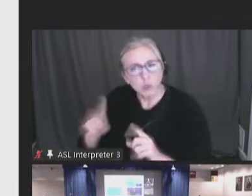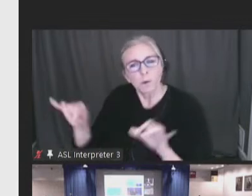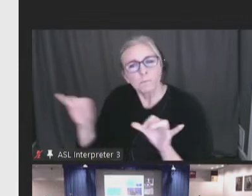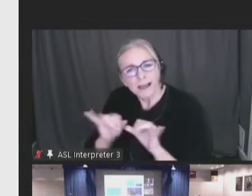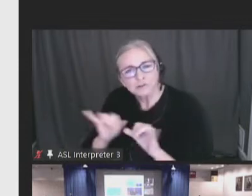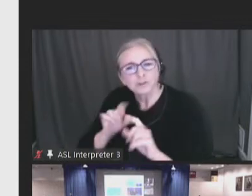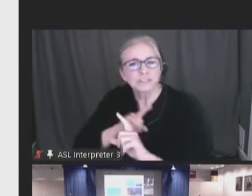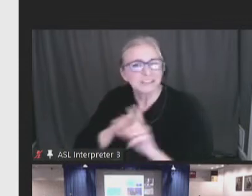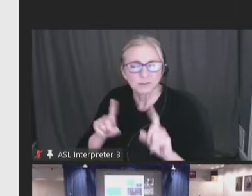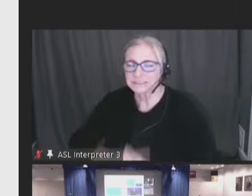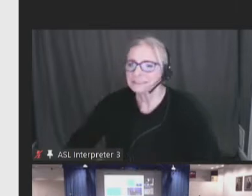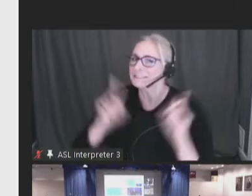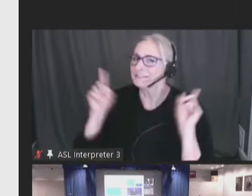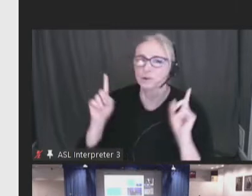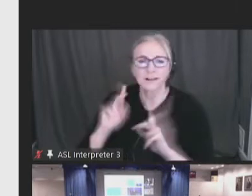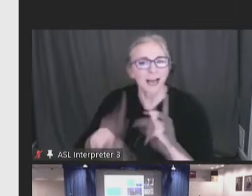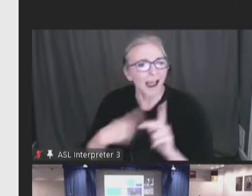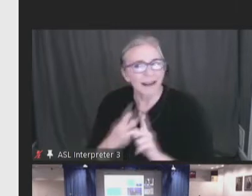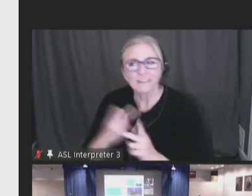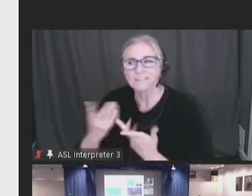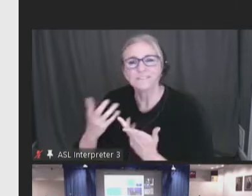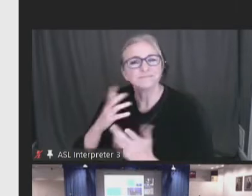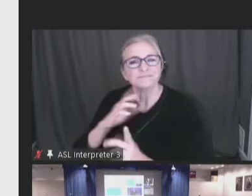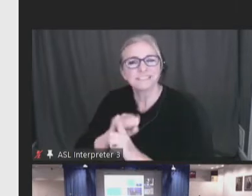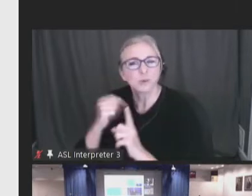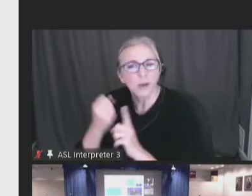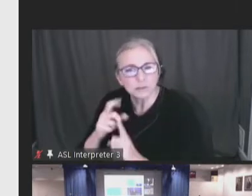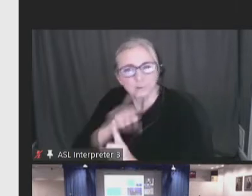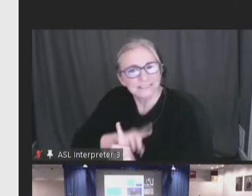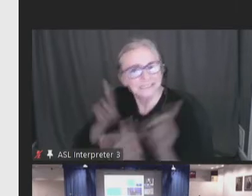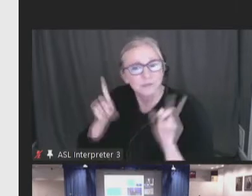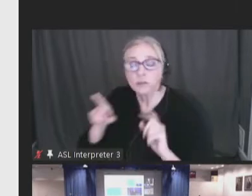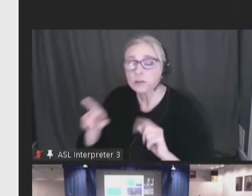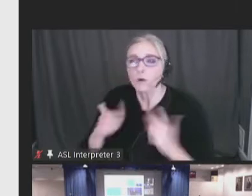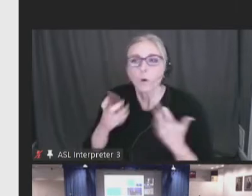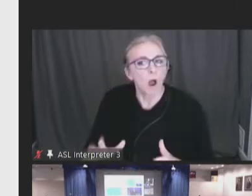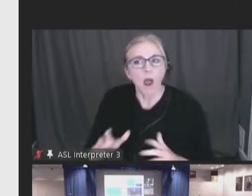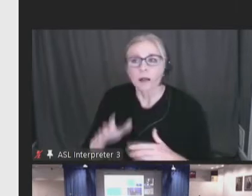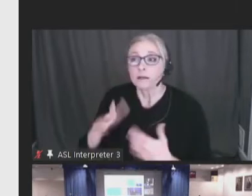That's a whole other conversation. But you don't want to -- influencer engagements have